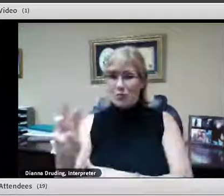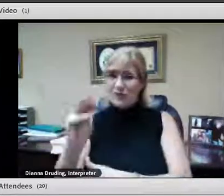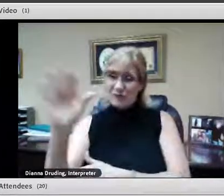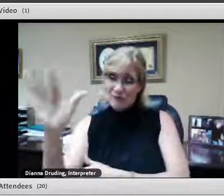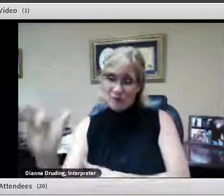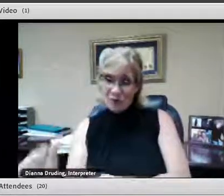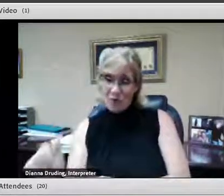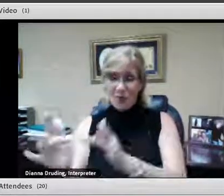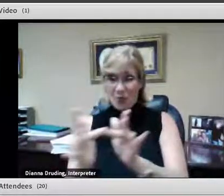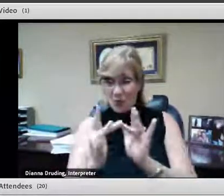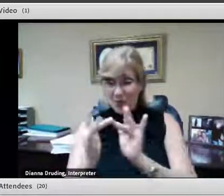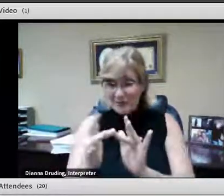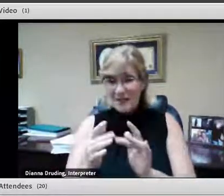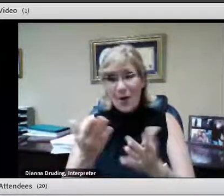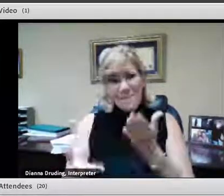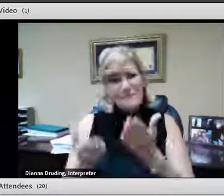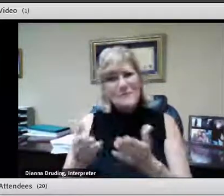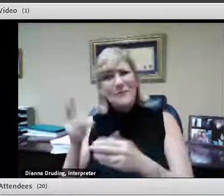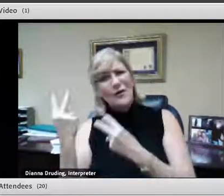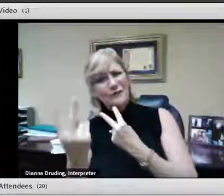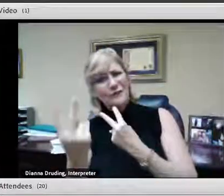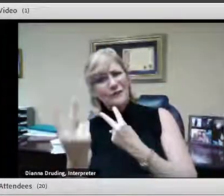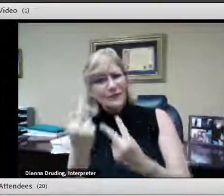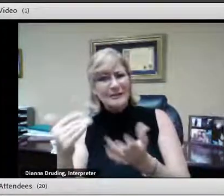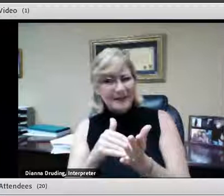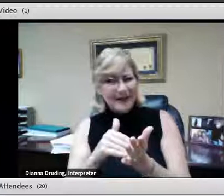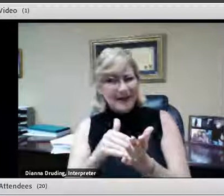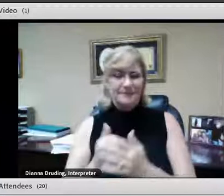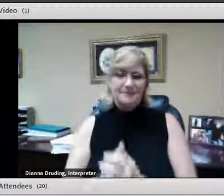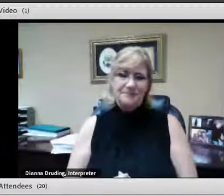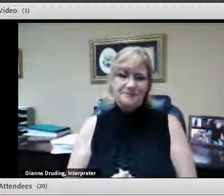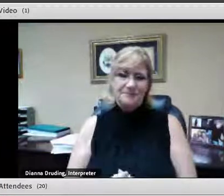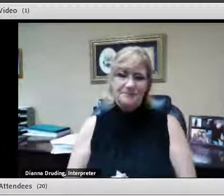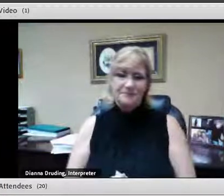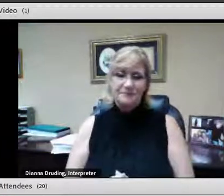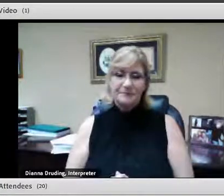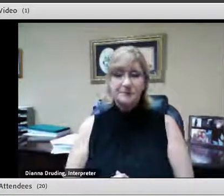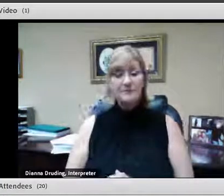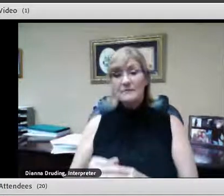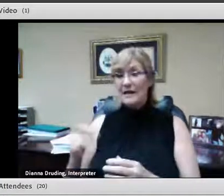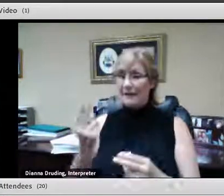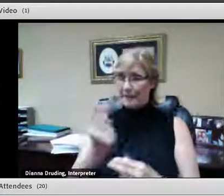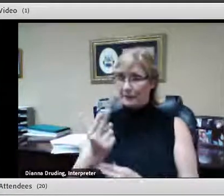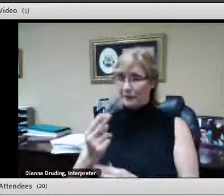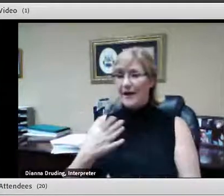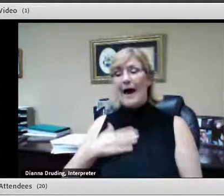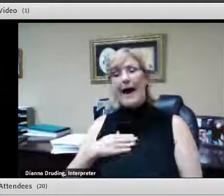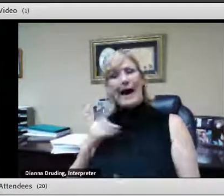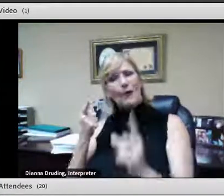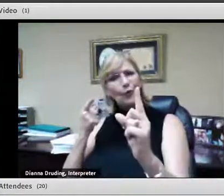Hilary: Yeah, you might want to revisit this. All right, so, our goals --